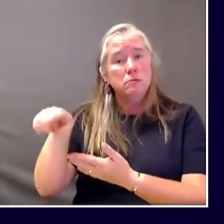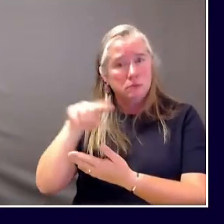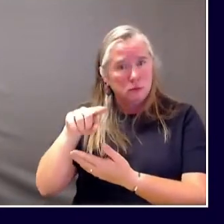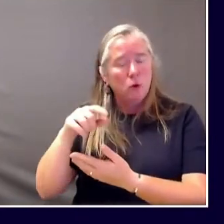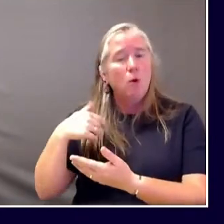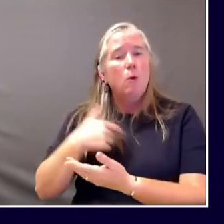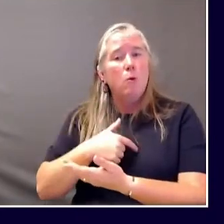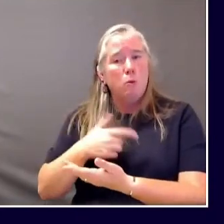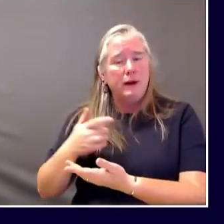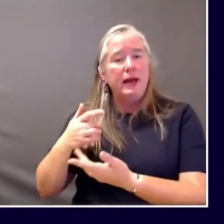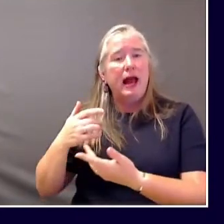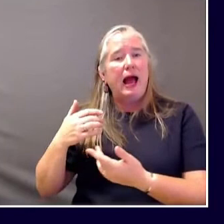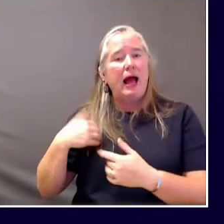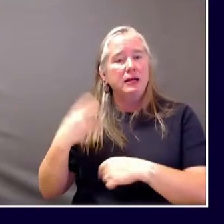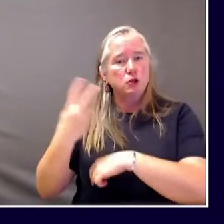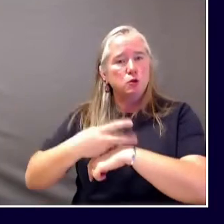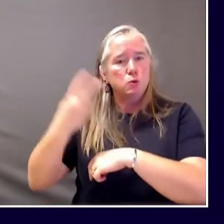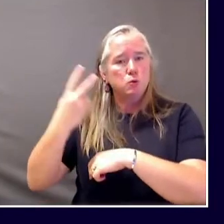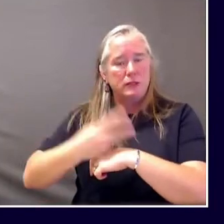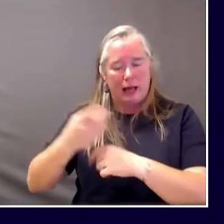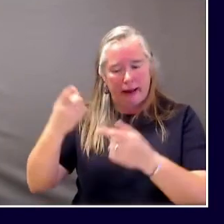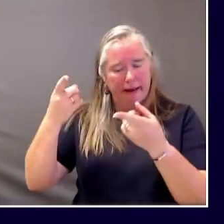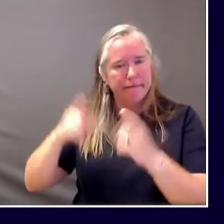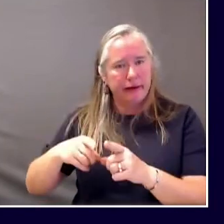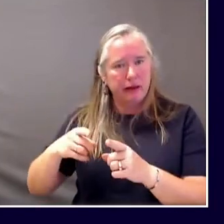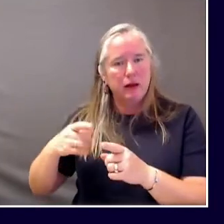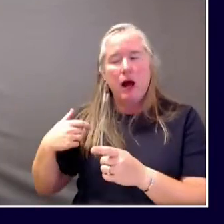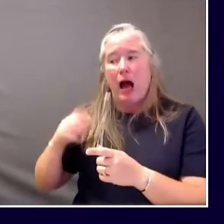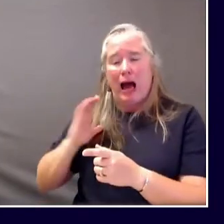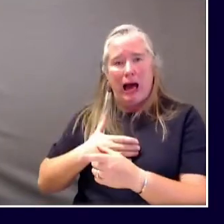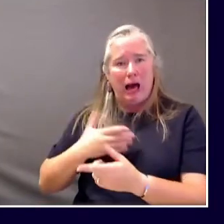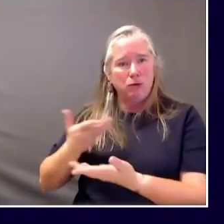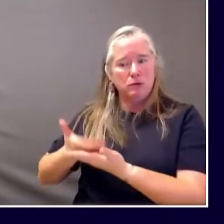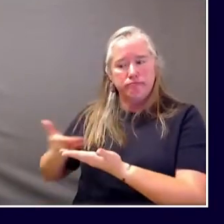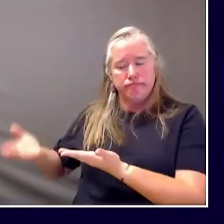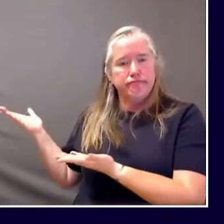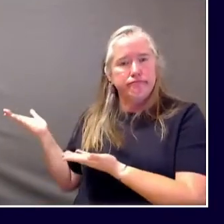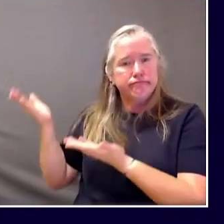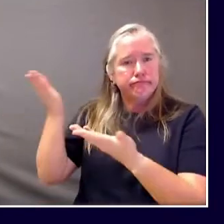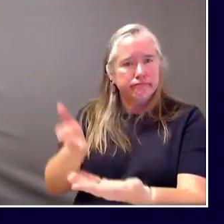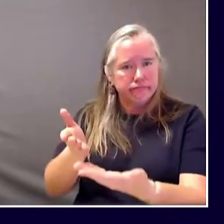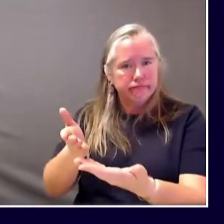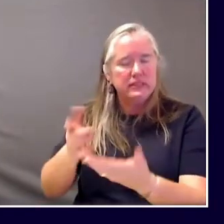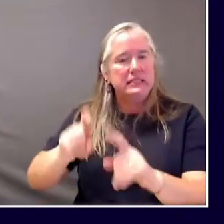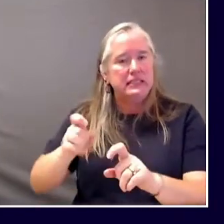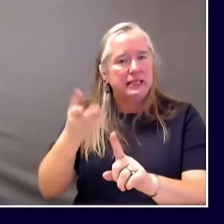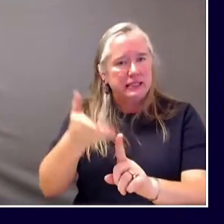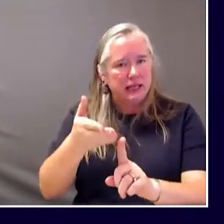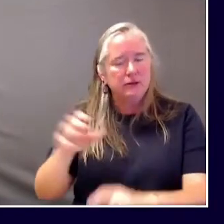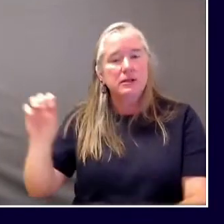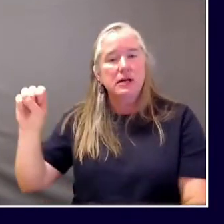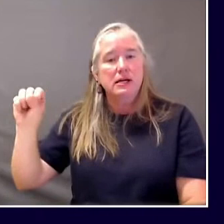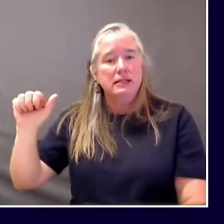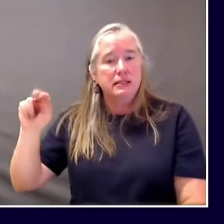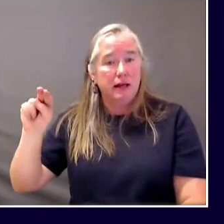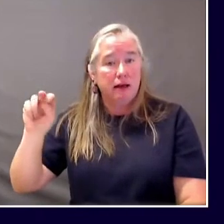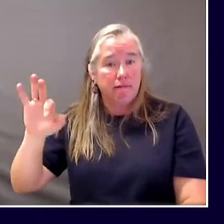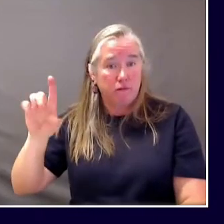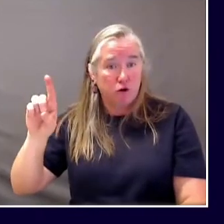a two day event at that school we also went to Samper high